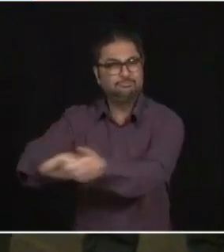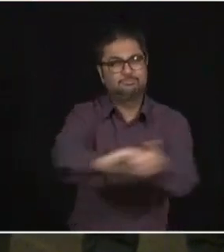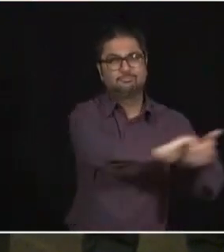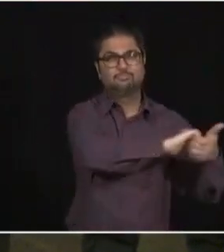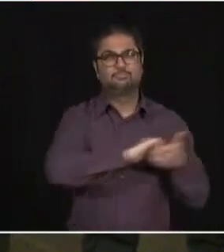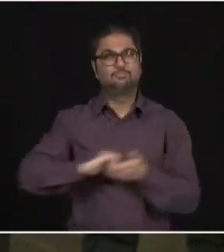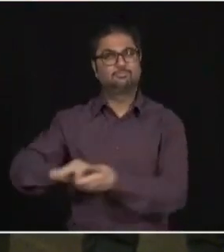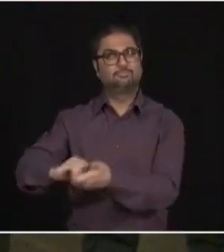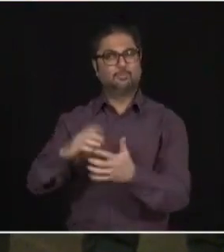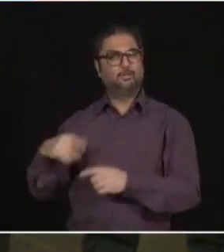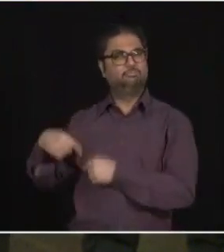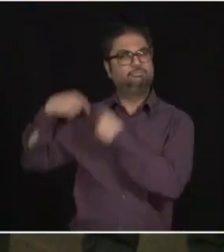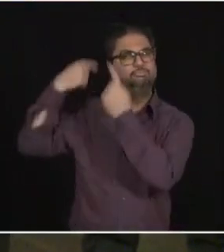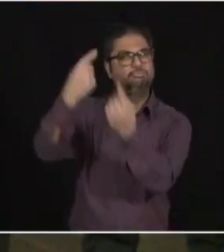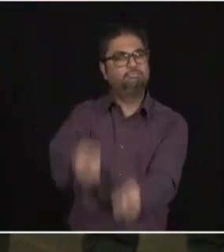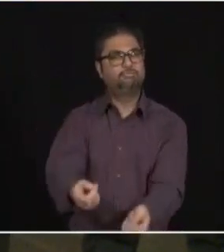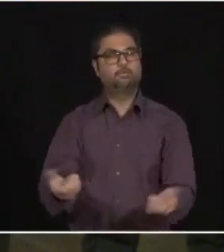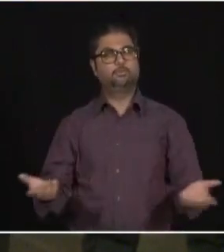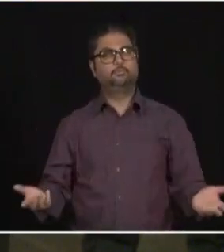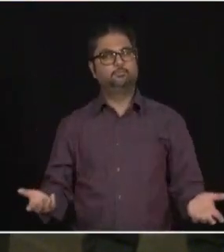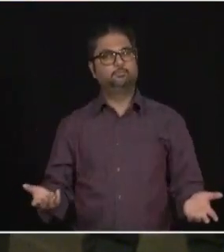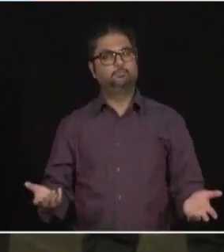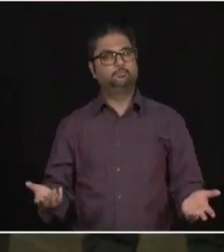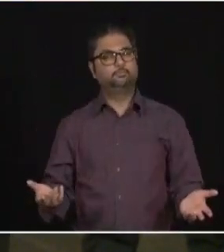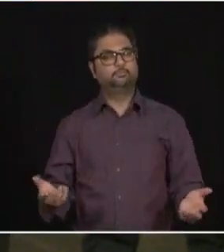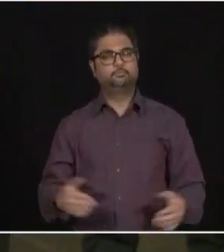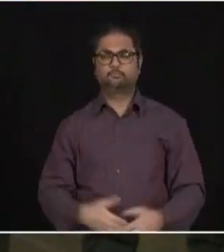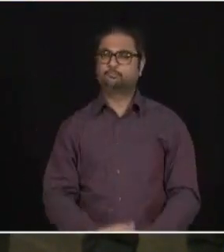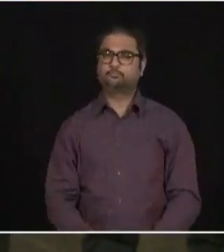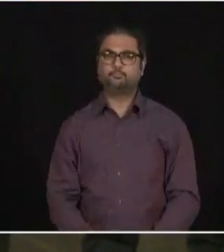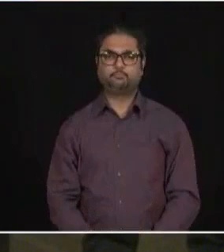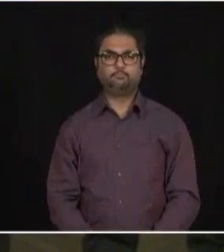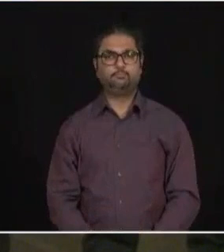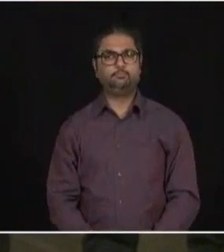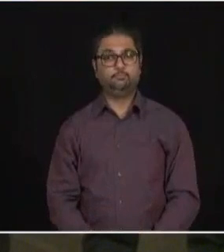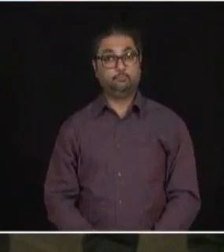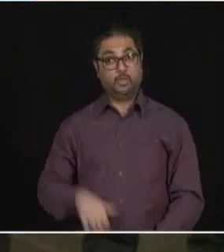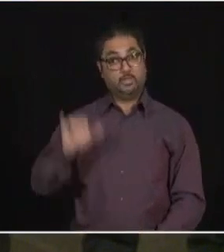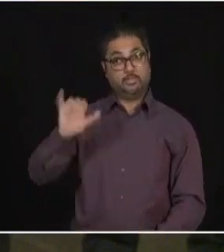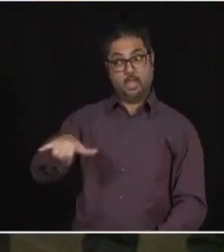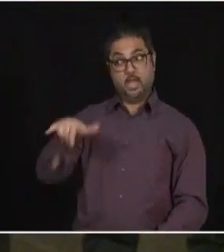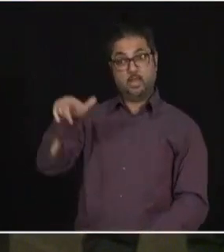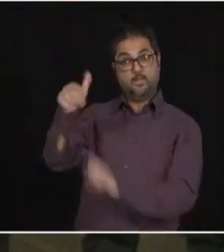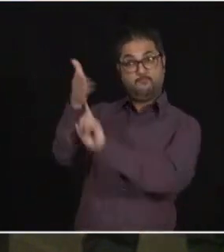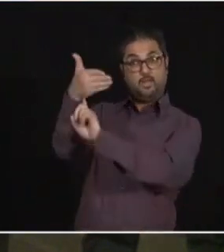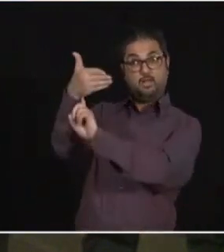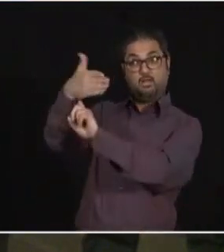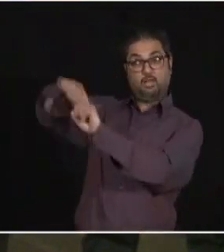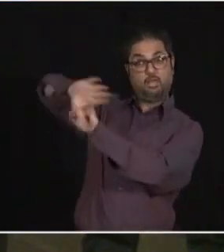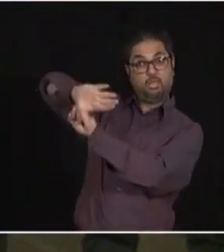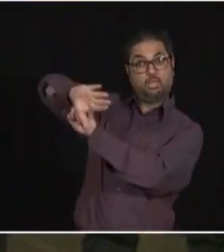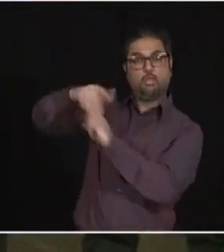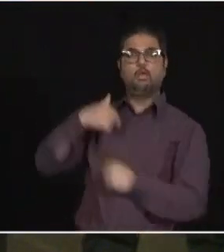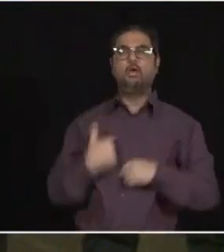That's what really, really burns me up. If they want to fly our flag up upside down, they don't